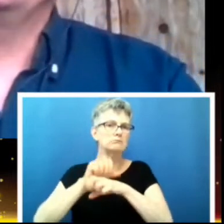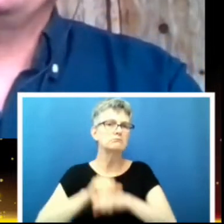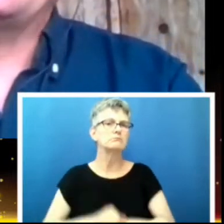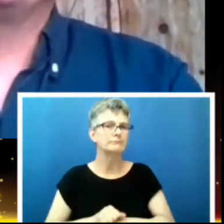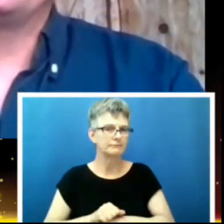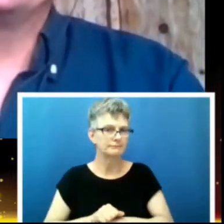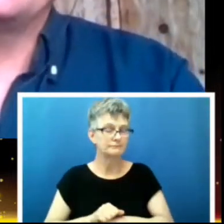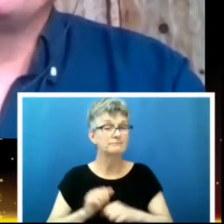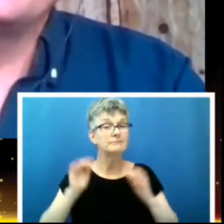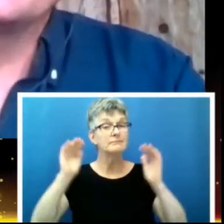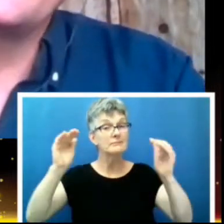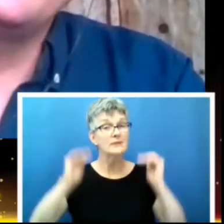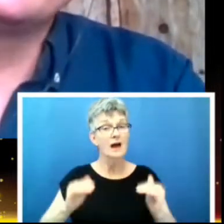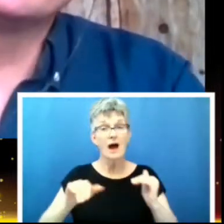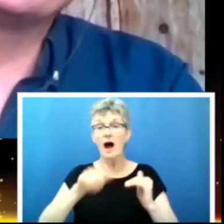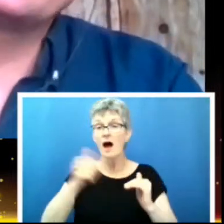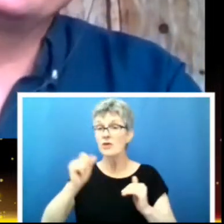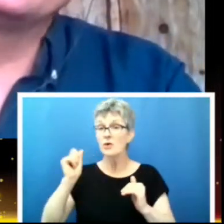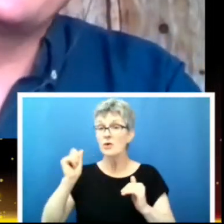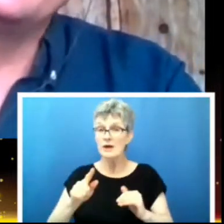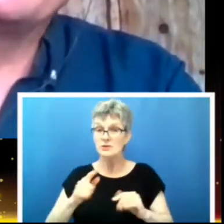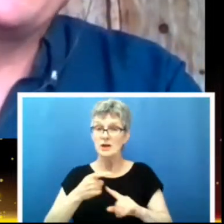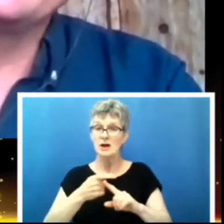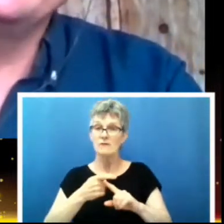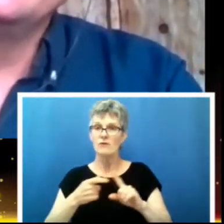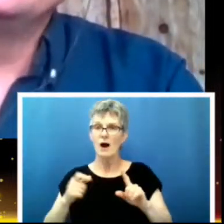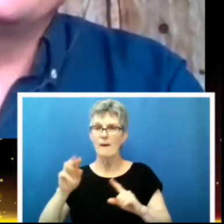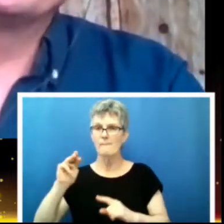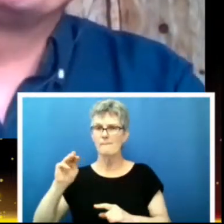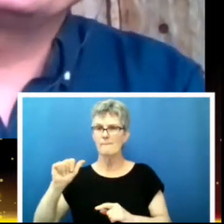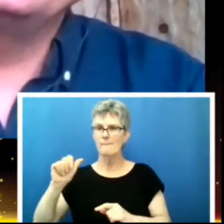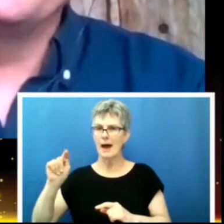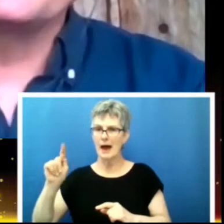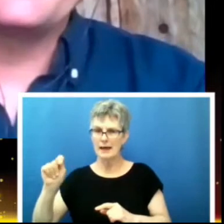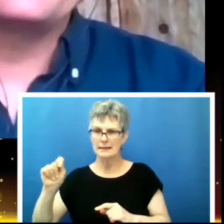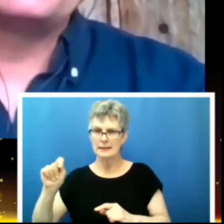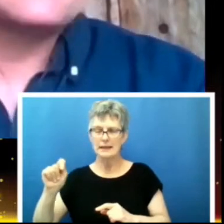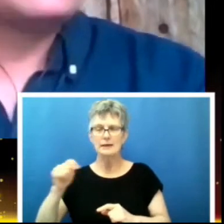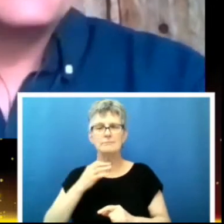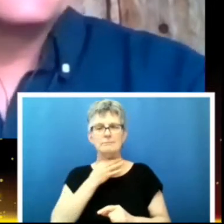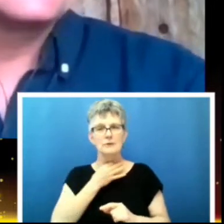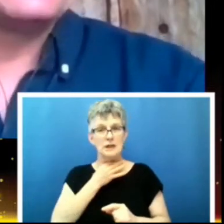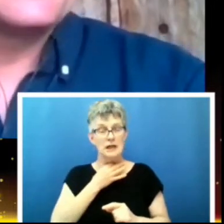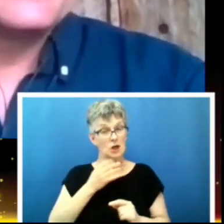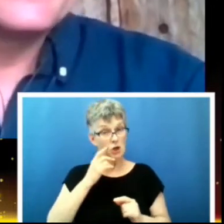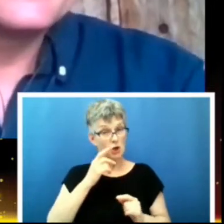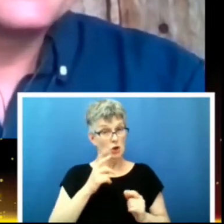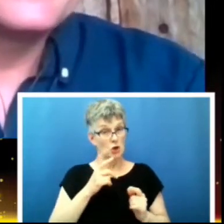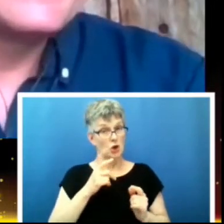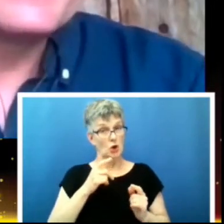as you identify the color of stress inside your body does blue or yellow have any significance?